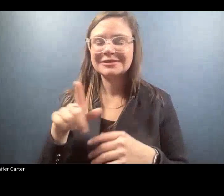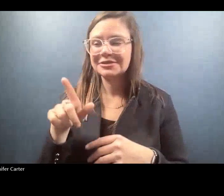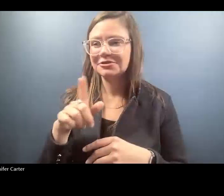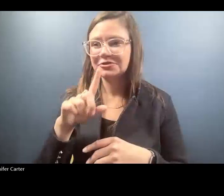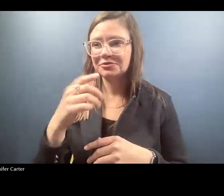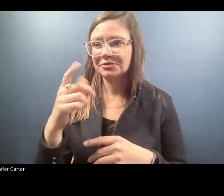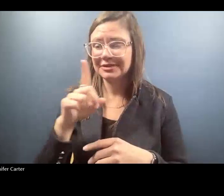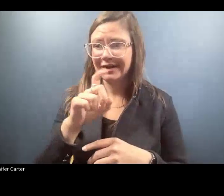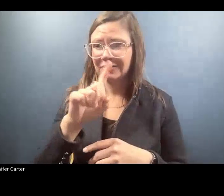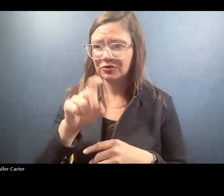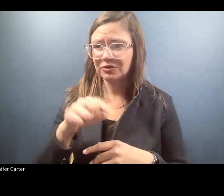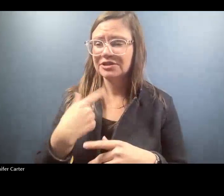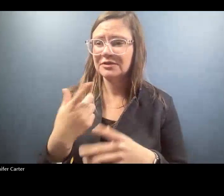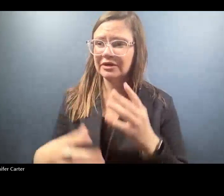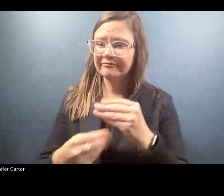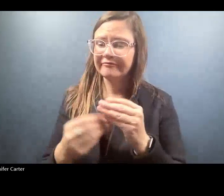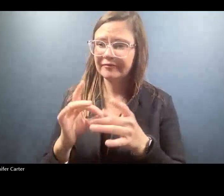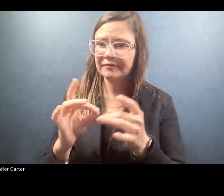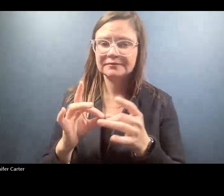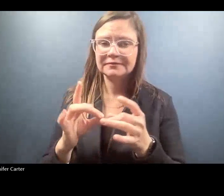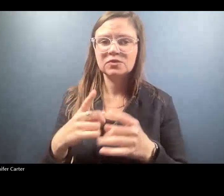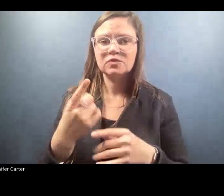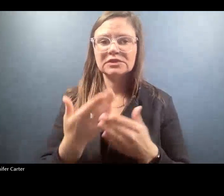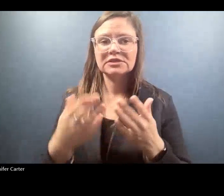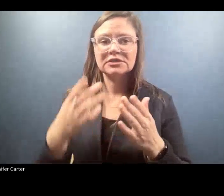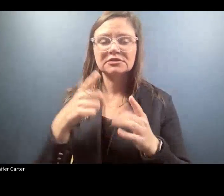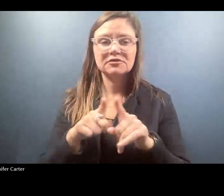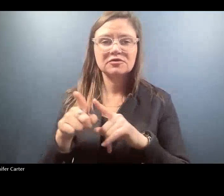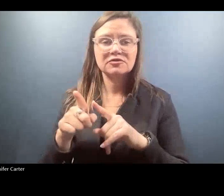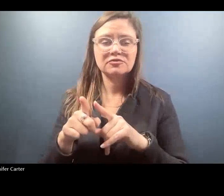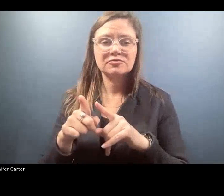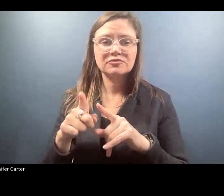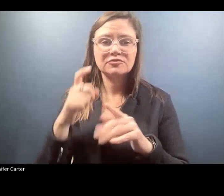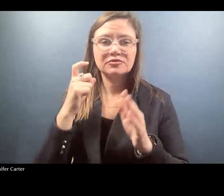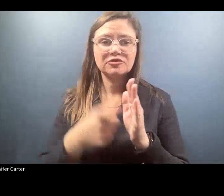One thing we also discovered from that process and exercise for New Mexico,